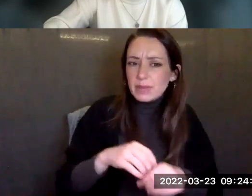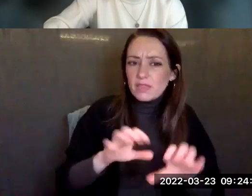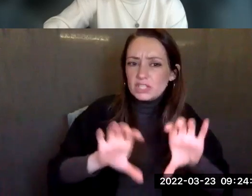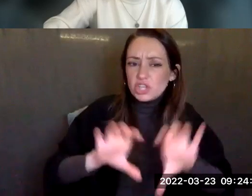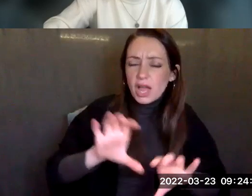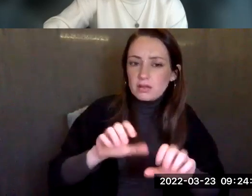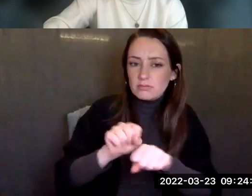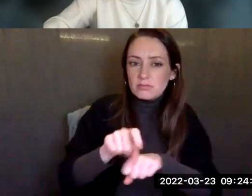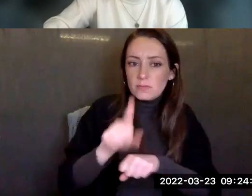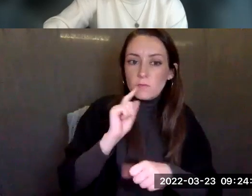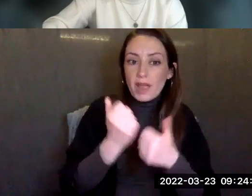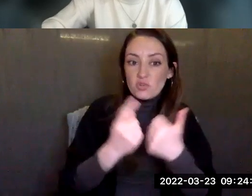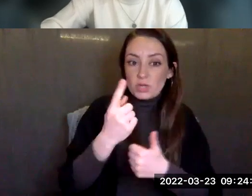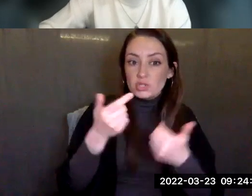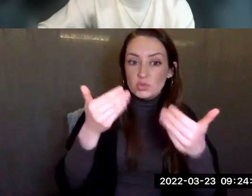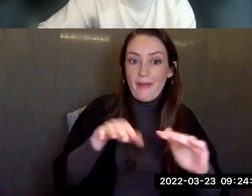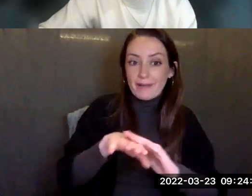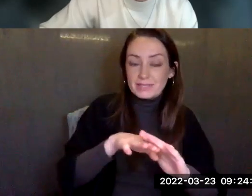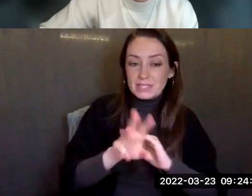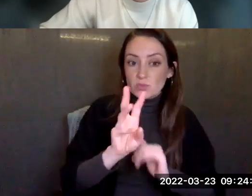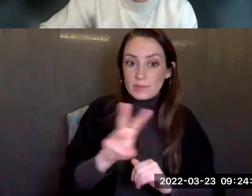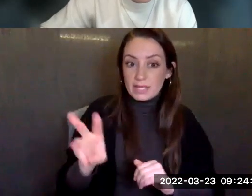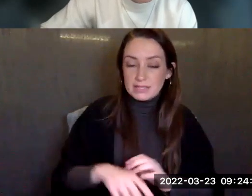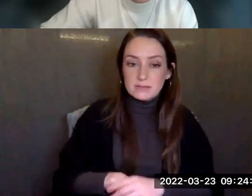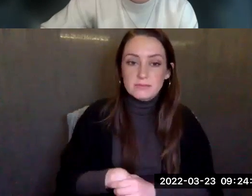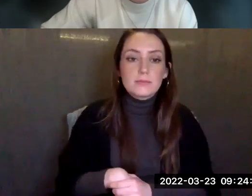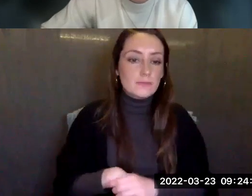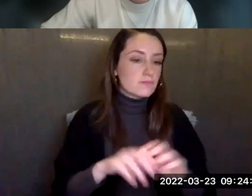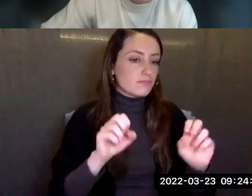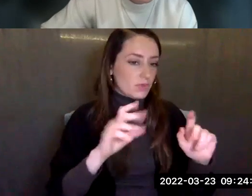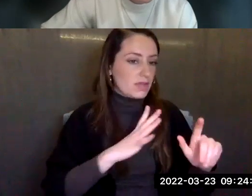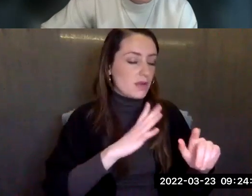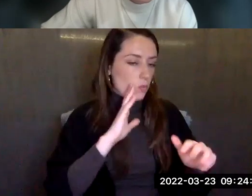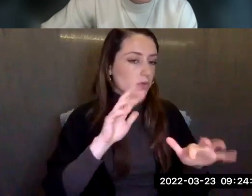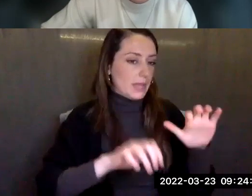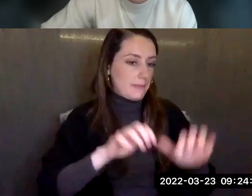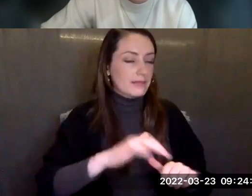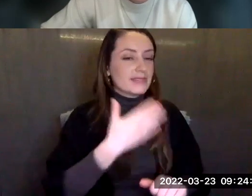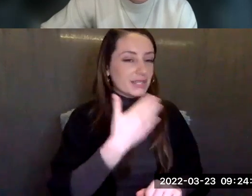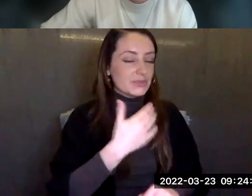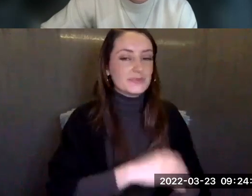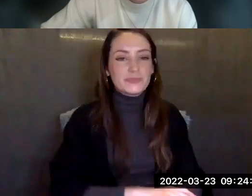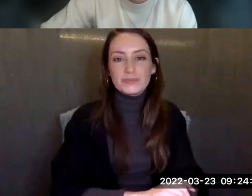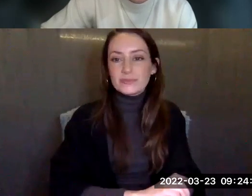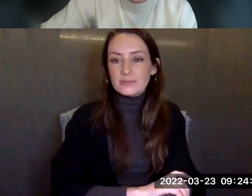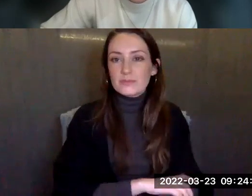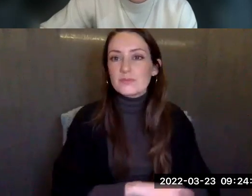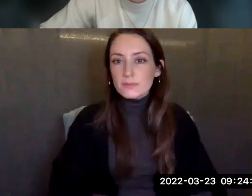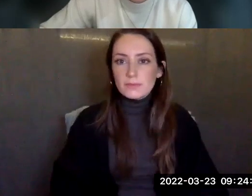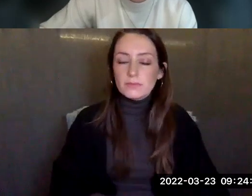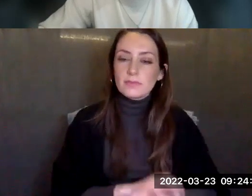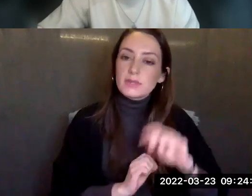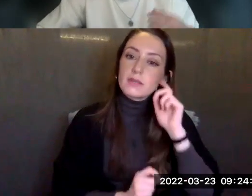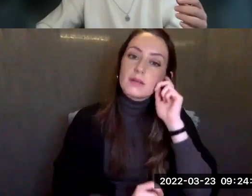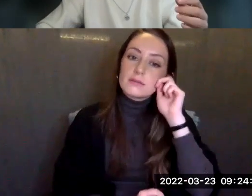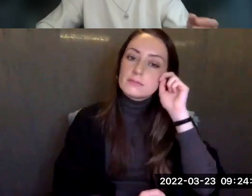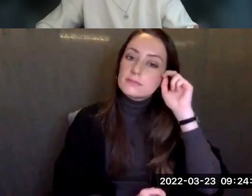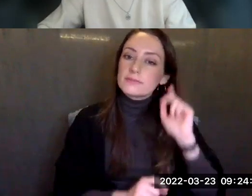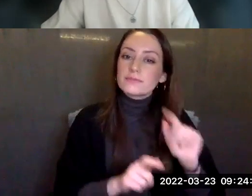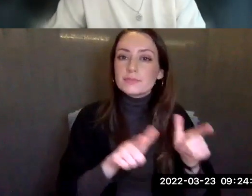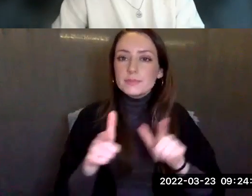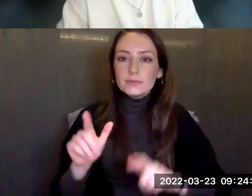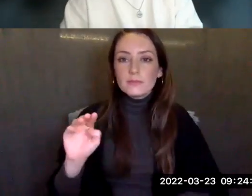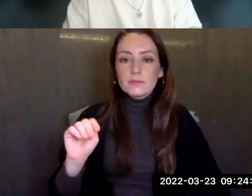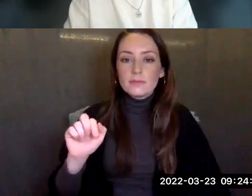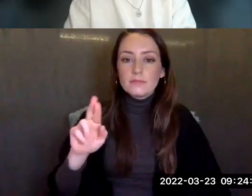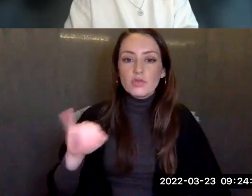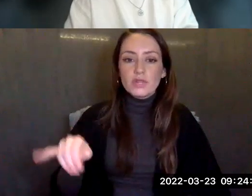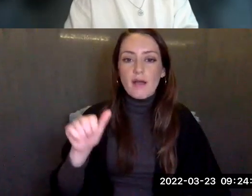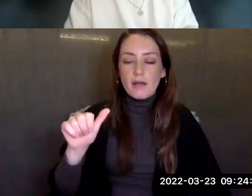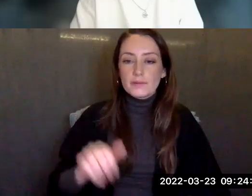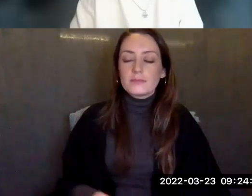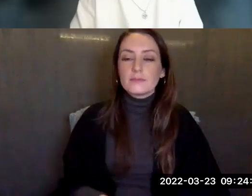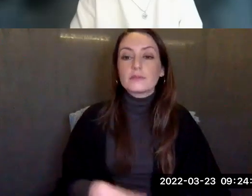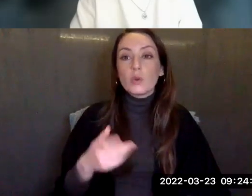Okay, I would top it. Thank you. Okay, in terms of learning about diversity.